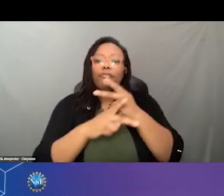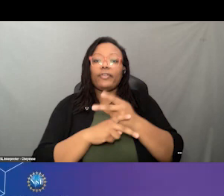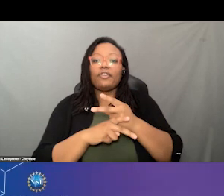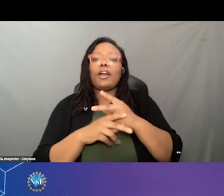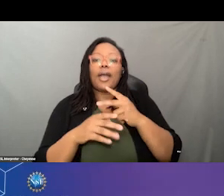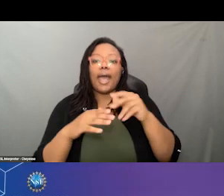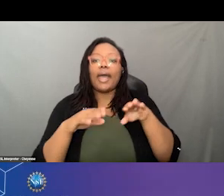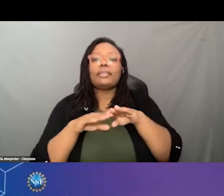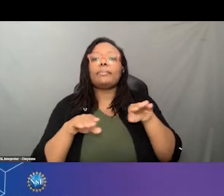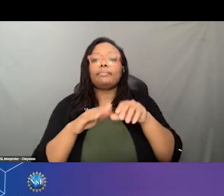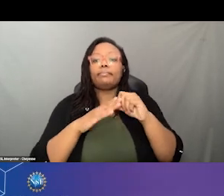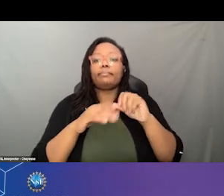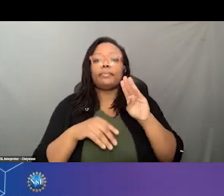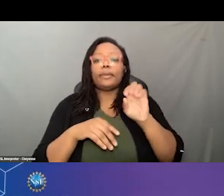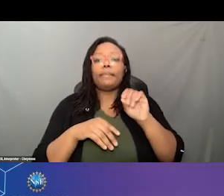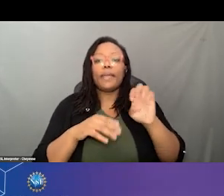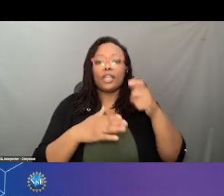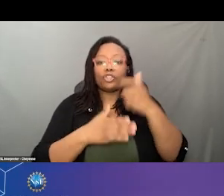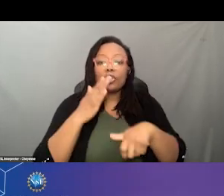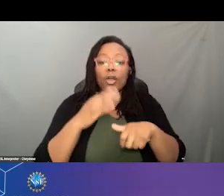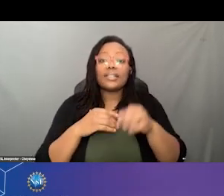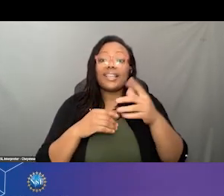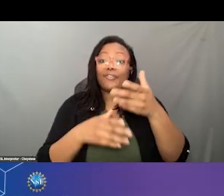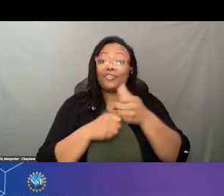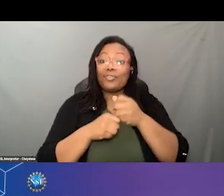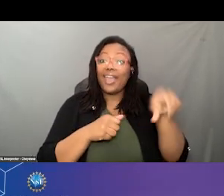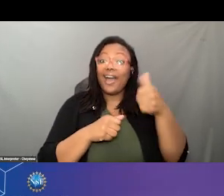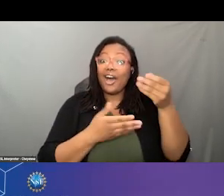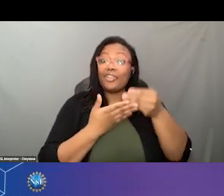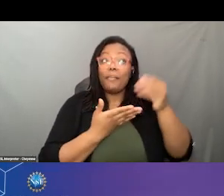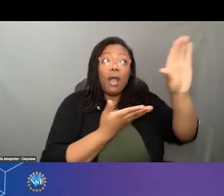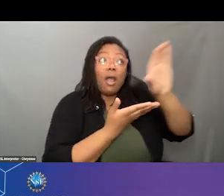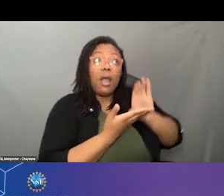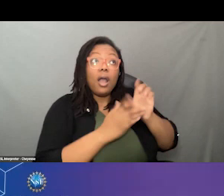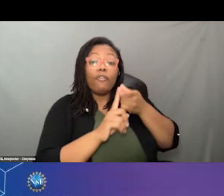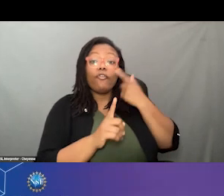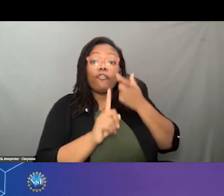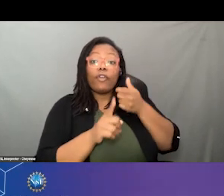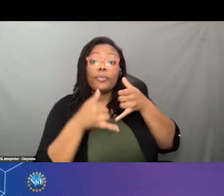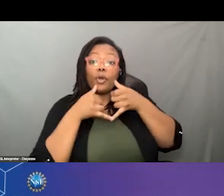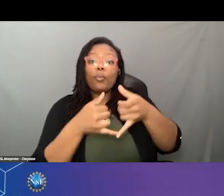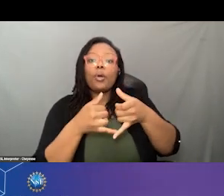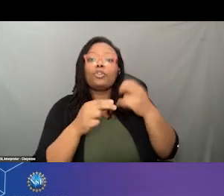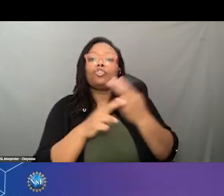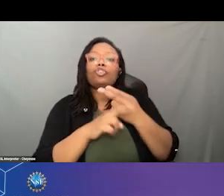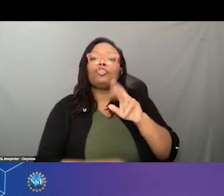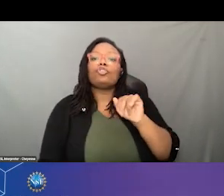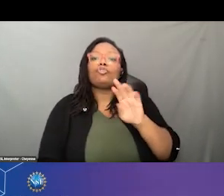Okay? In most cases, if you receive supplemental funding on the award, you should use the rate,